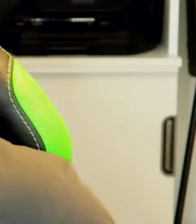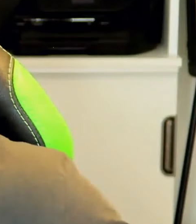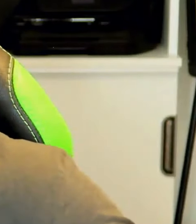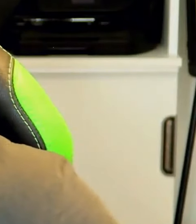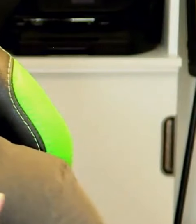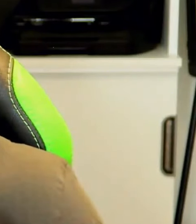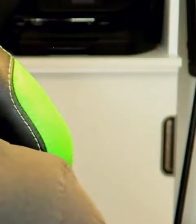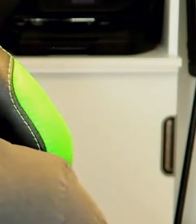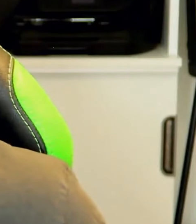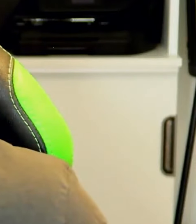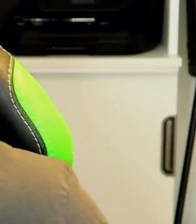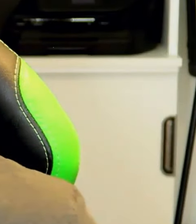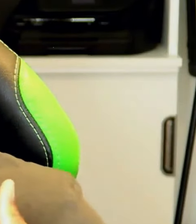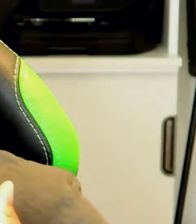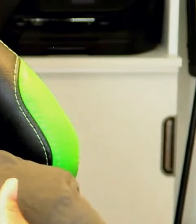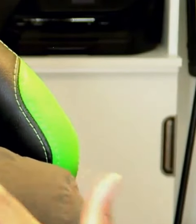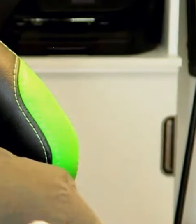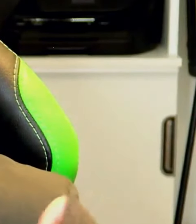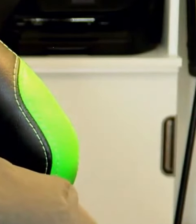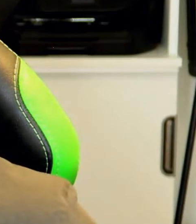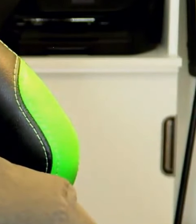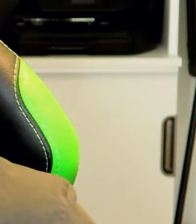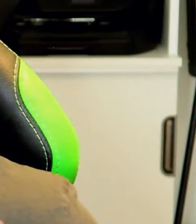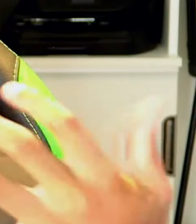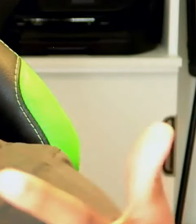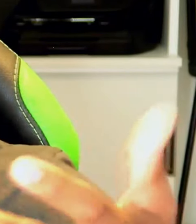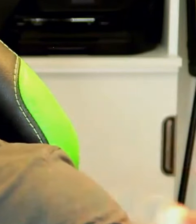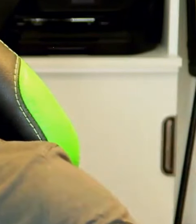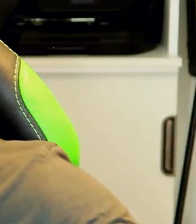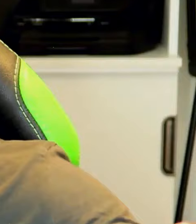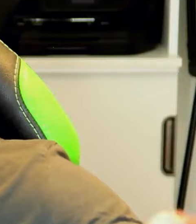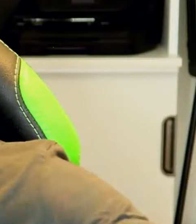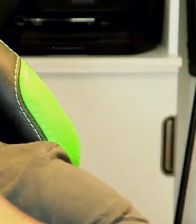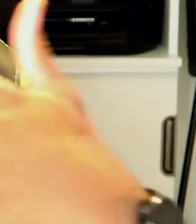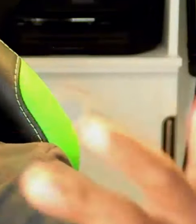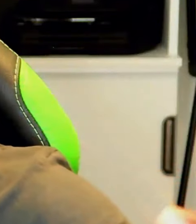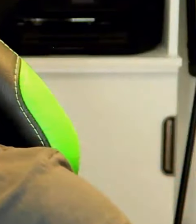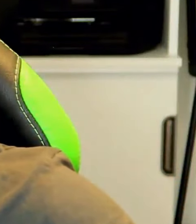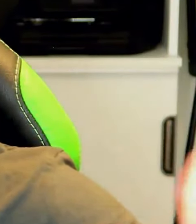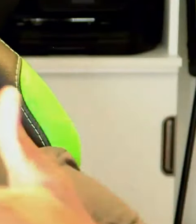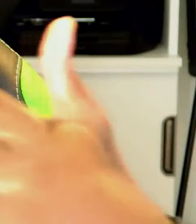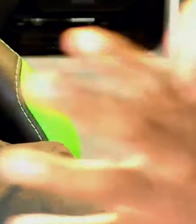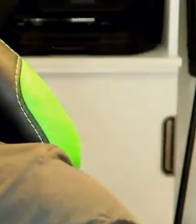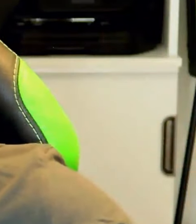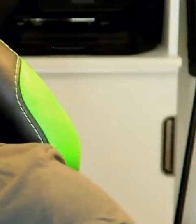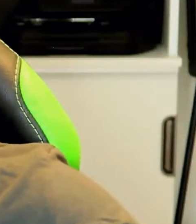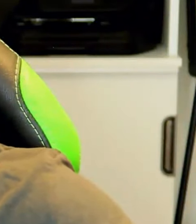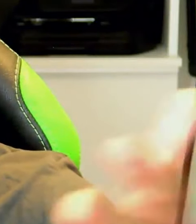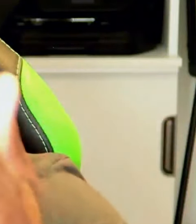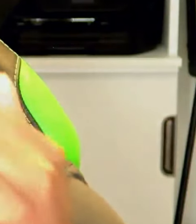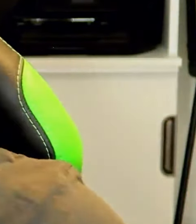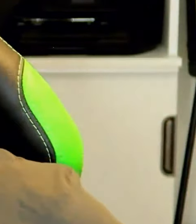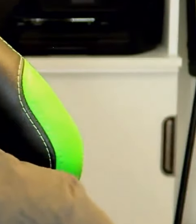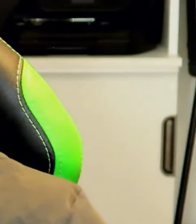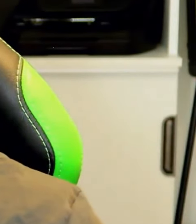FEELS LIKE A WHOLE NEW GAME AND YOU GET THAT WHOLE NEW EXPERIENCE ALL OVER AGAIN. BUT THAT IS JUST MY STORY.